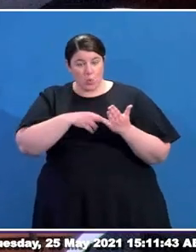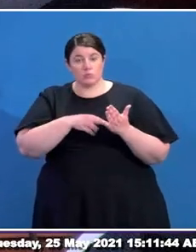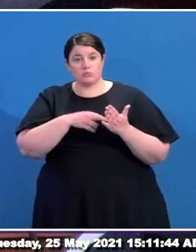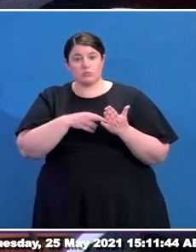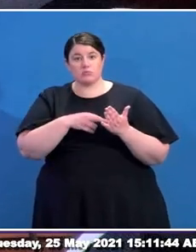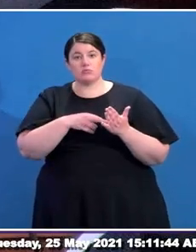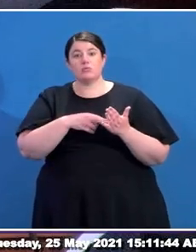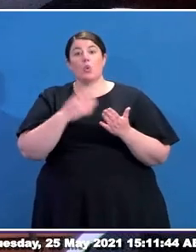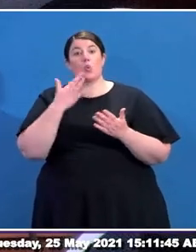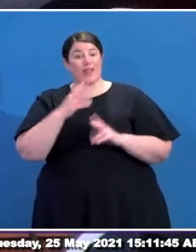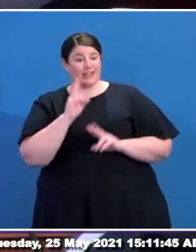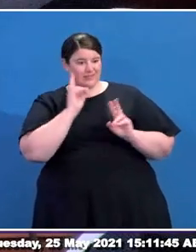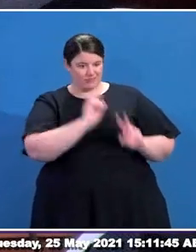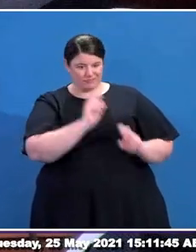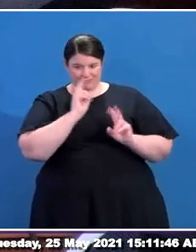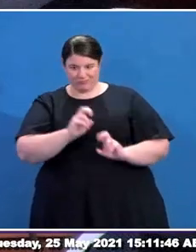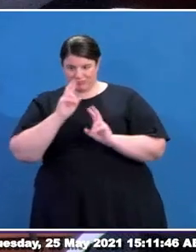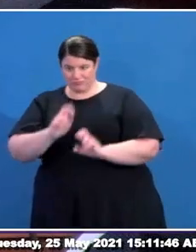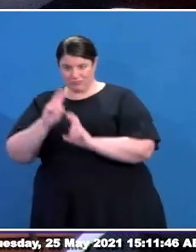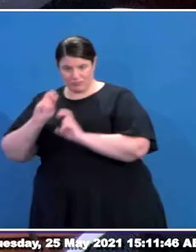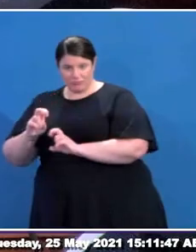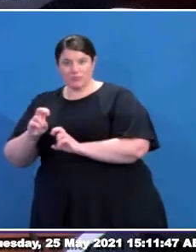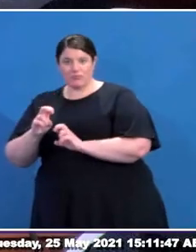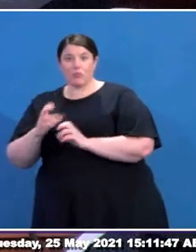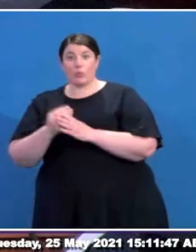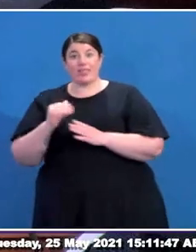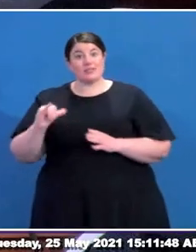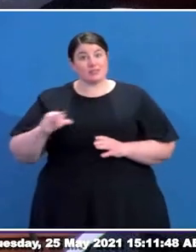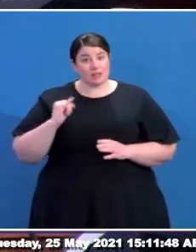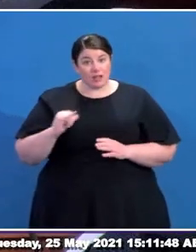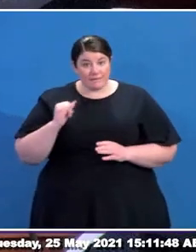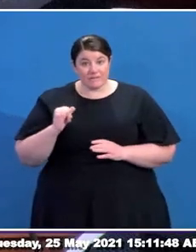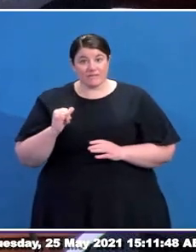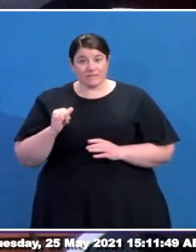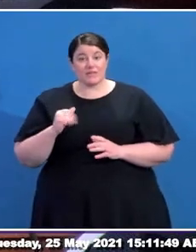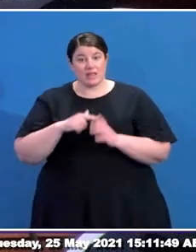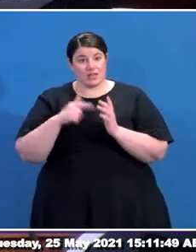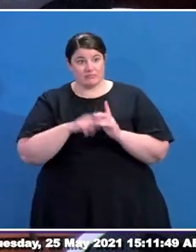investigation interviews conducted with the staff at the house and interviews